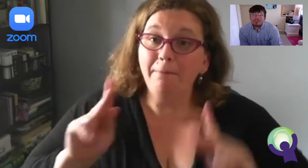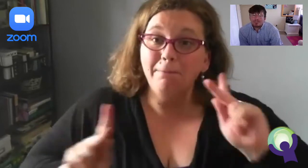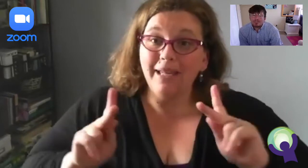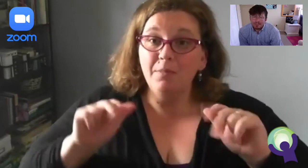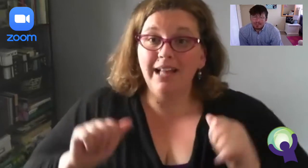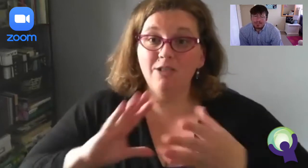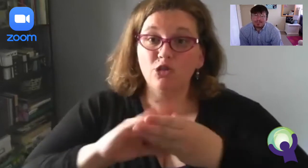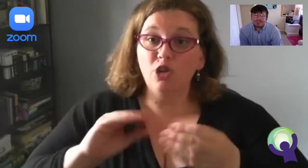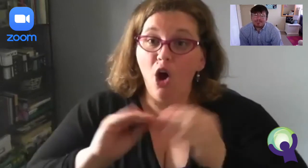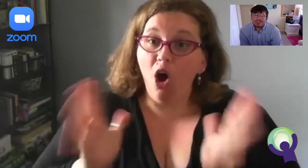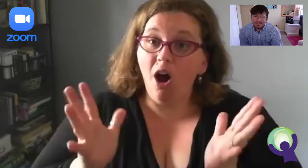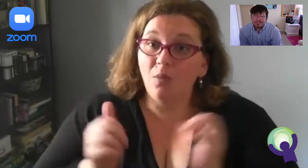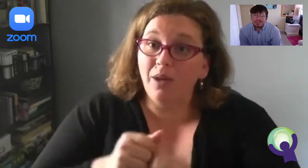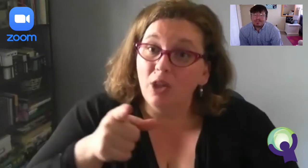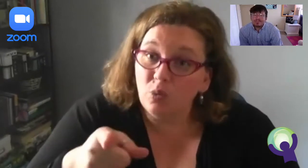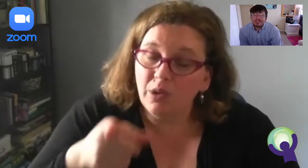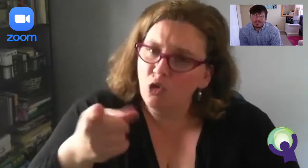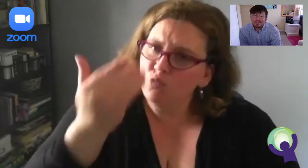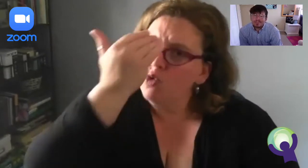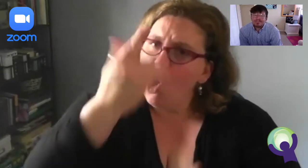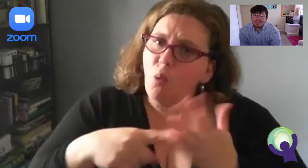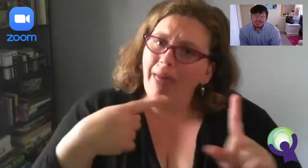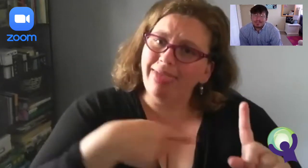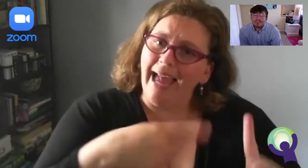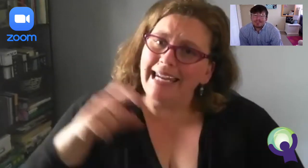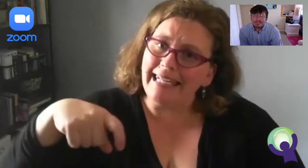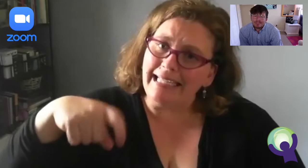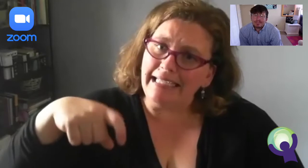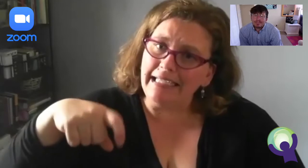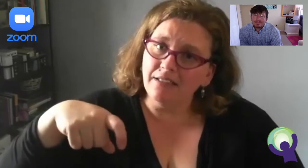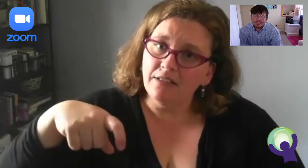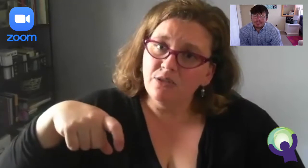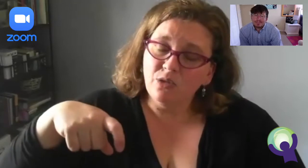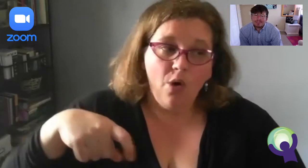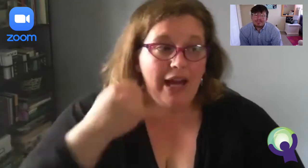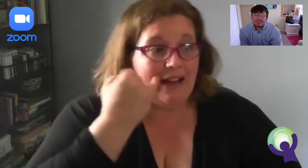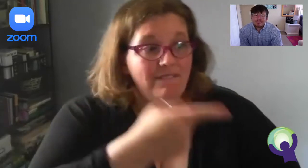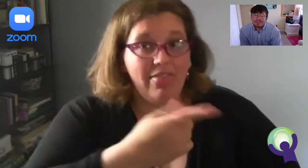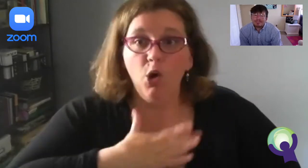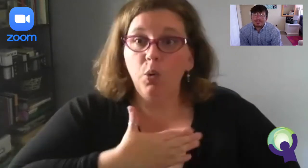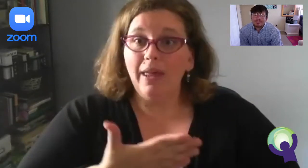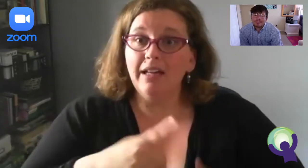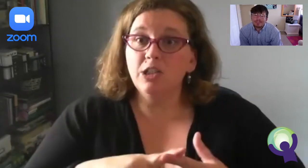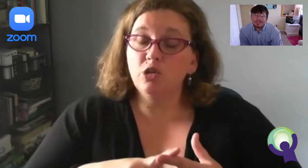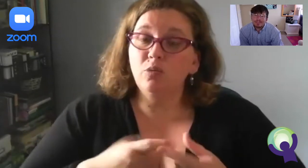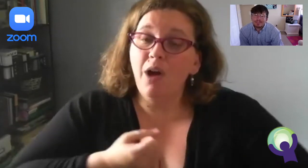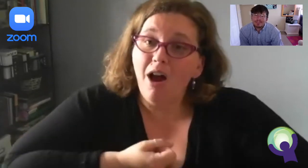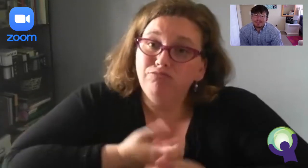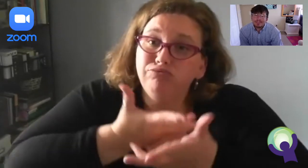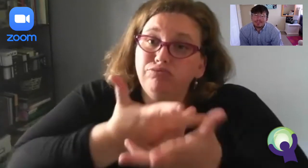and a good relationship with other people. You've got to know what they need and you have to be able to communicate that